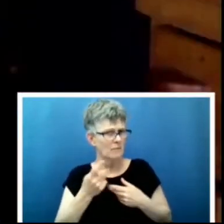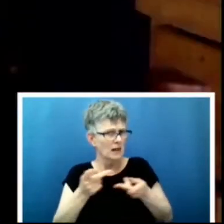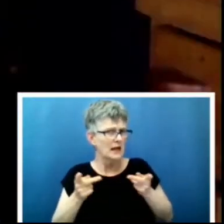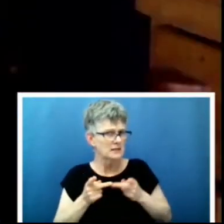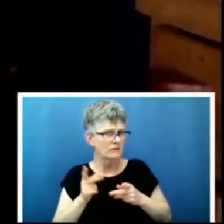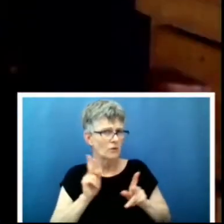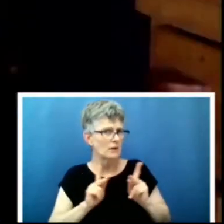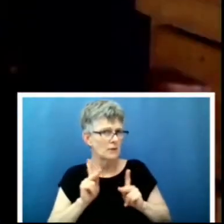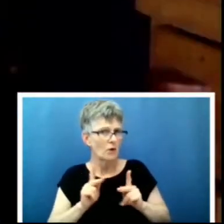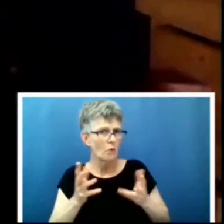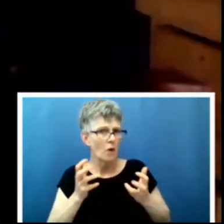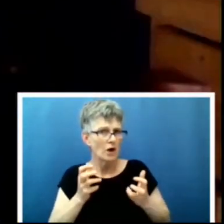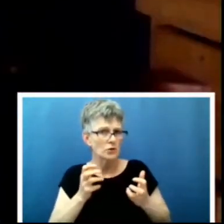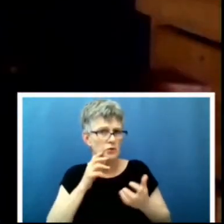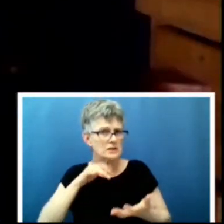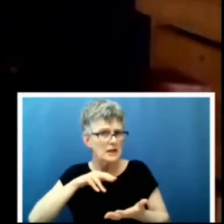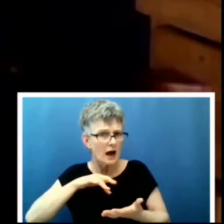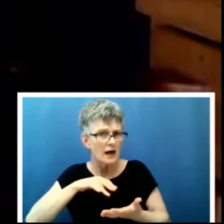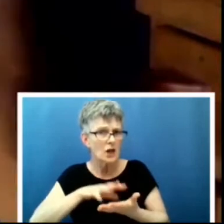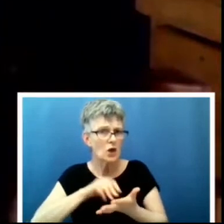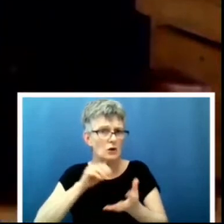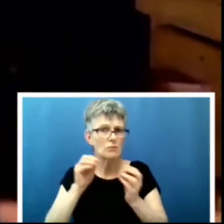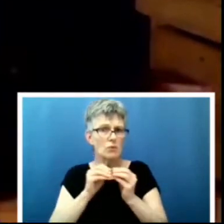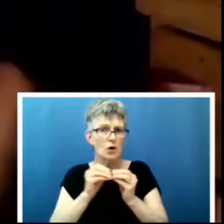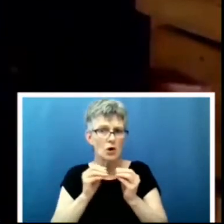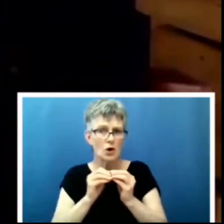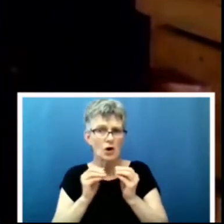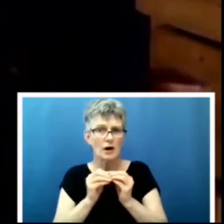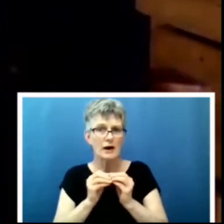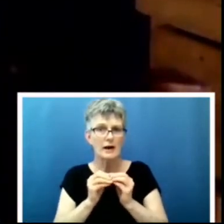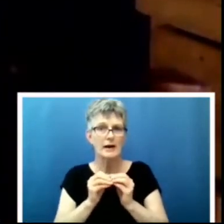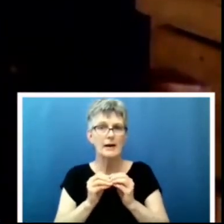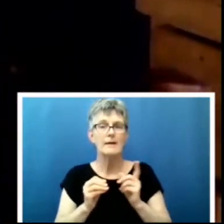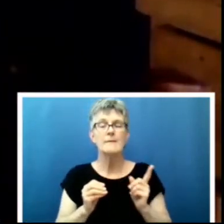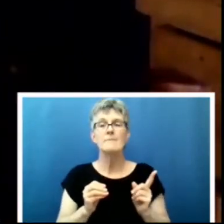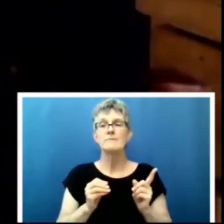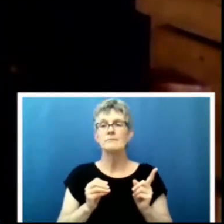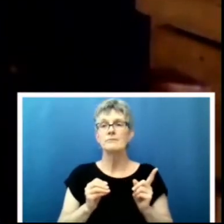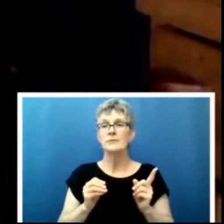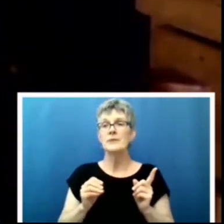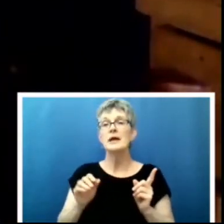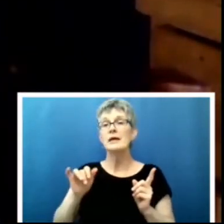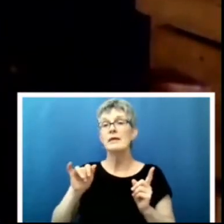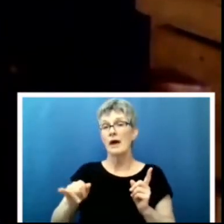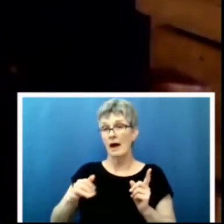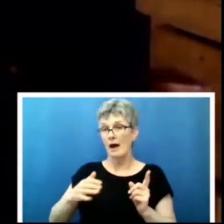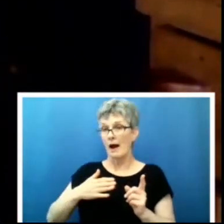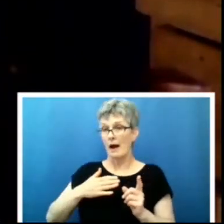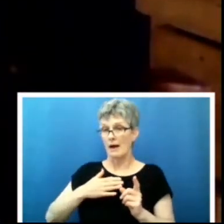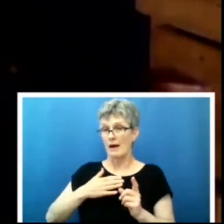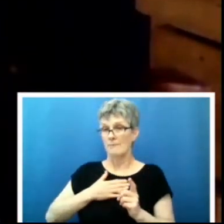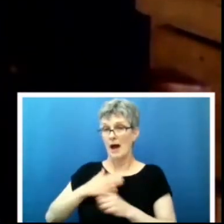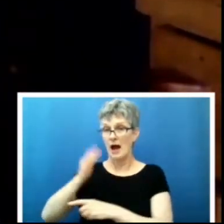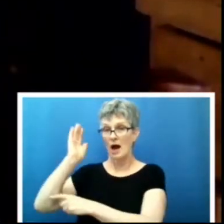Yeah, so aside from the talk being published there's a couple resources I love.